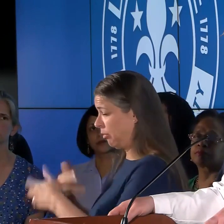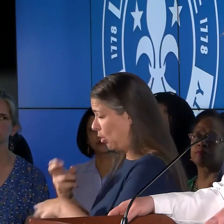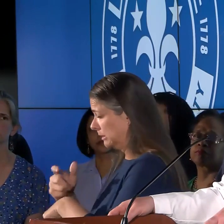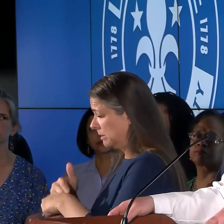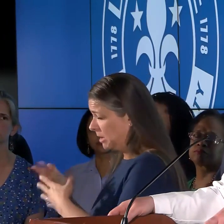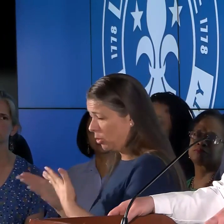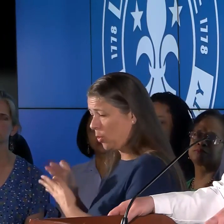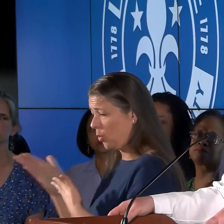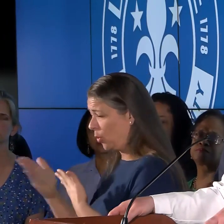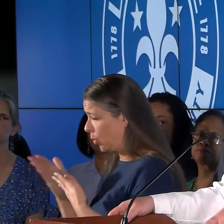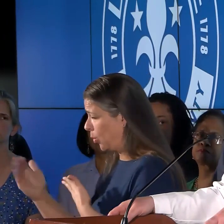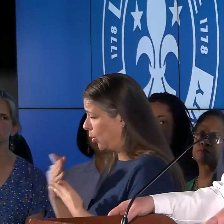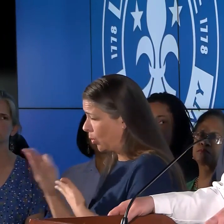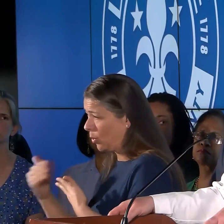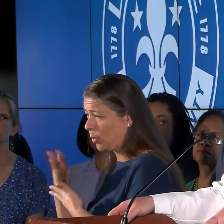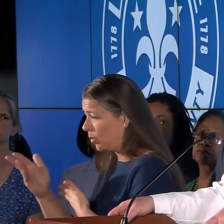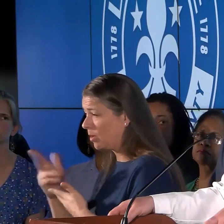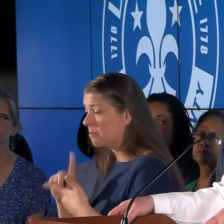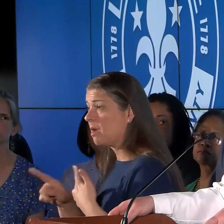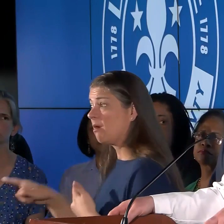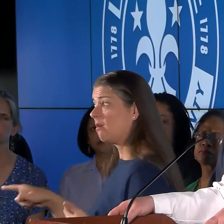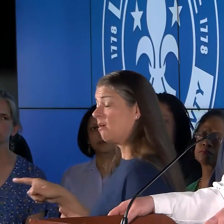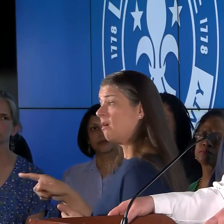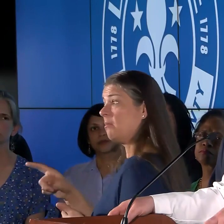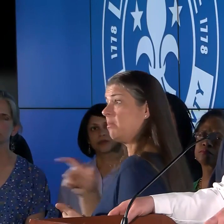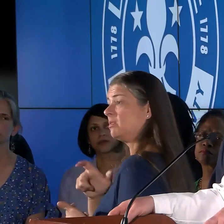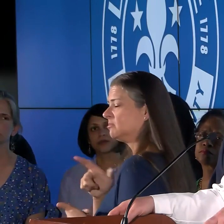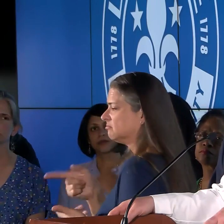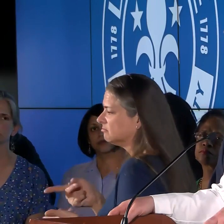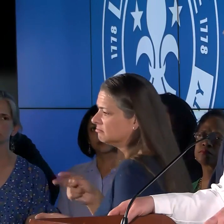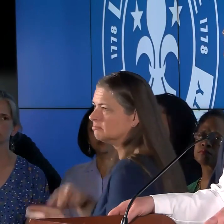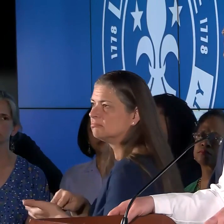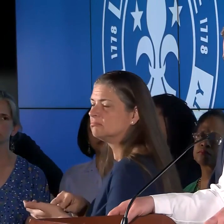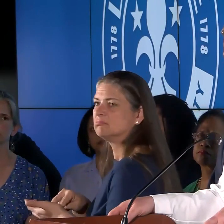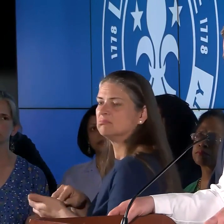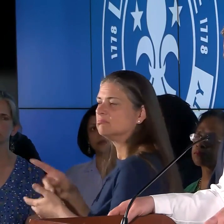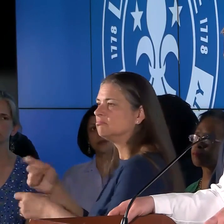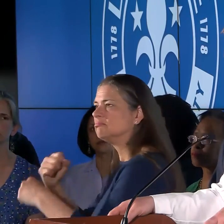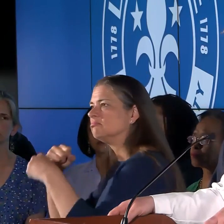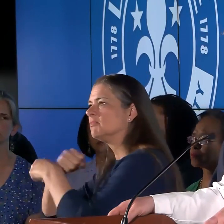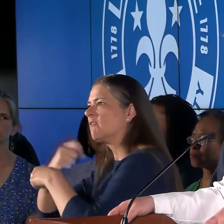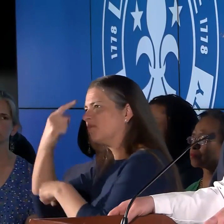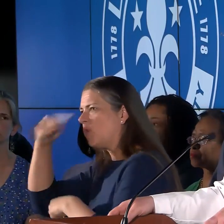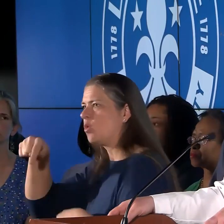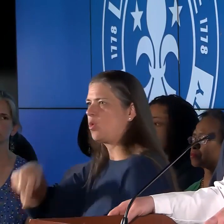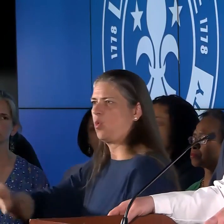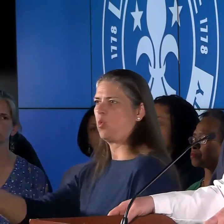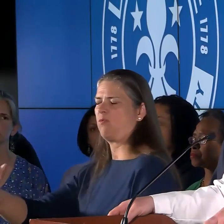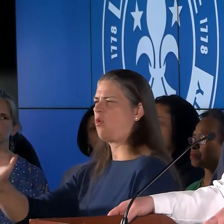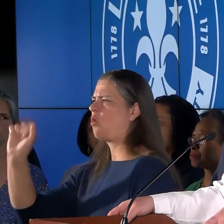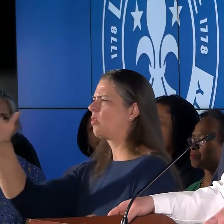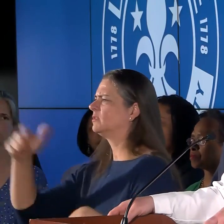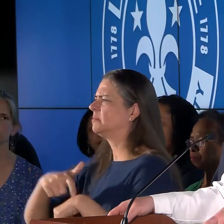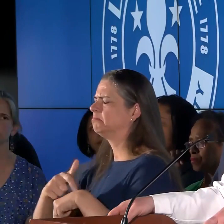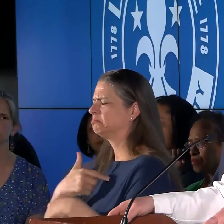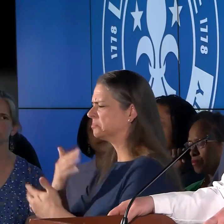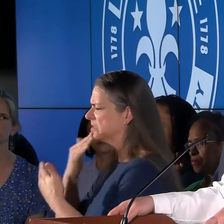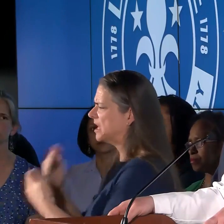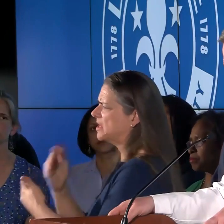stood up and stand up for Louisville and the people of Louisville constantly and they have our thanks from U of health.